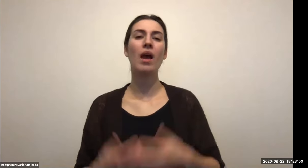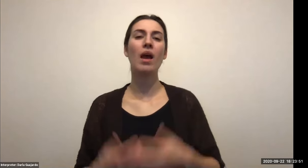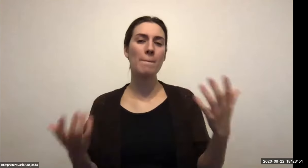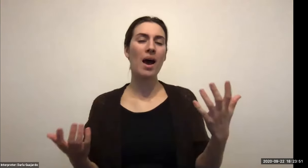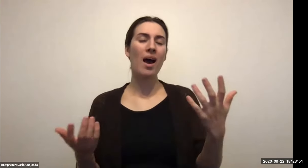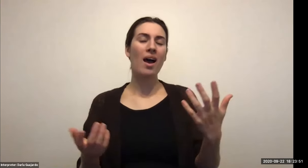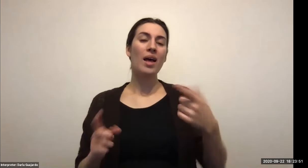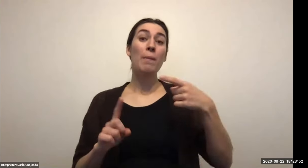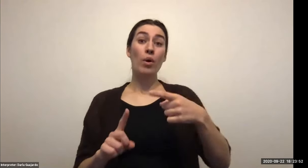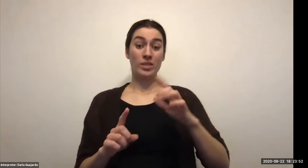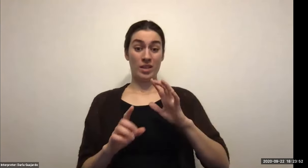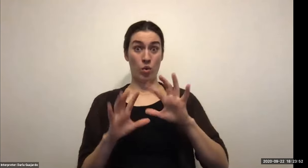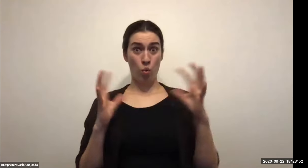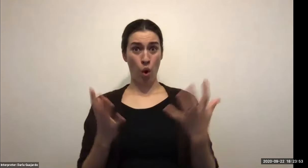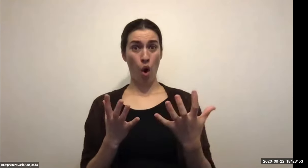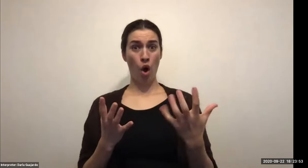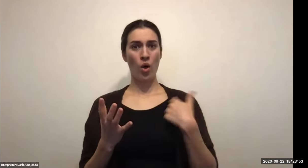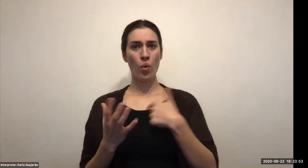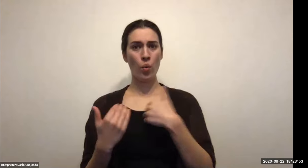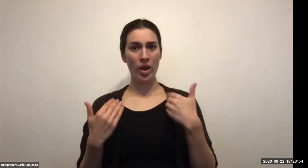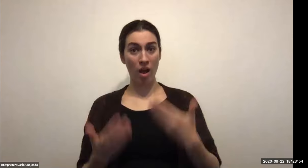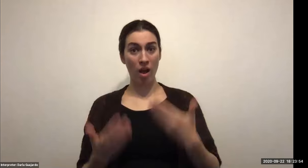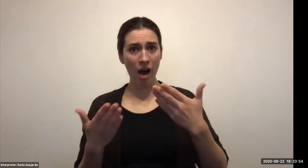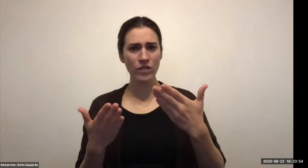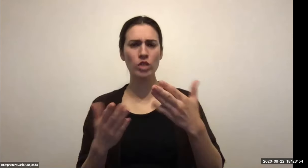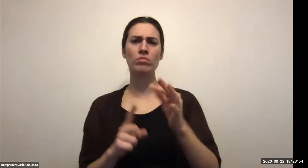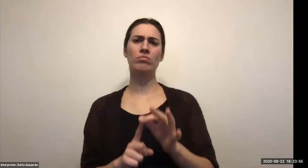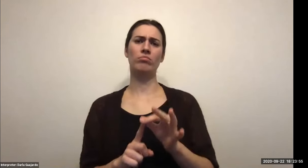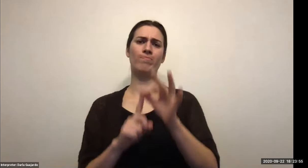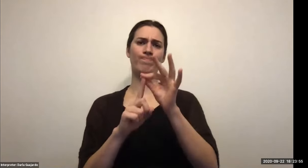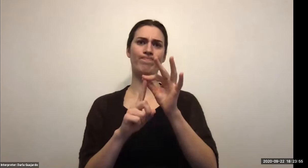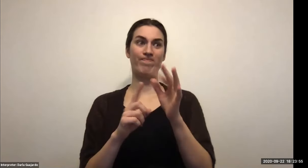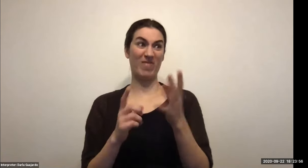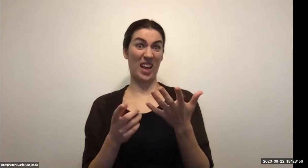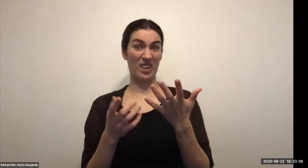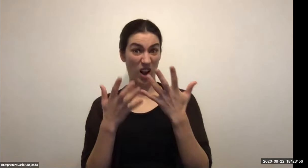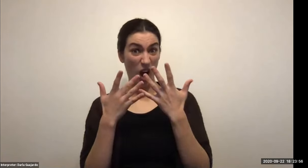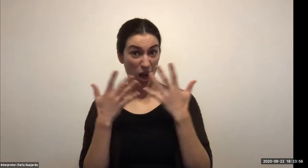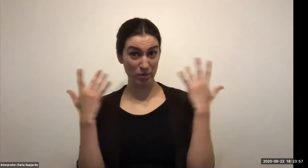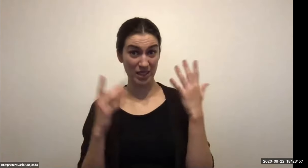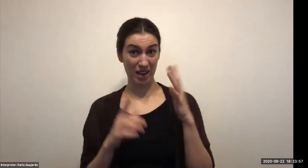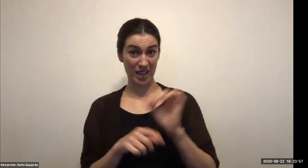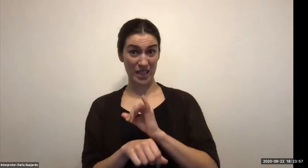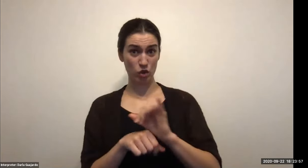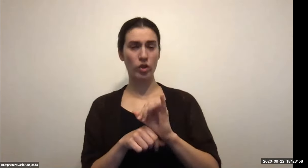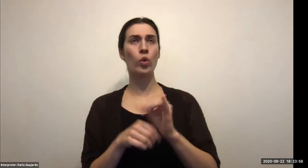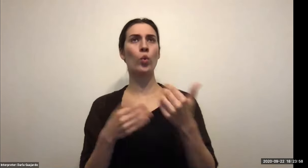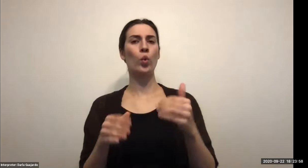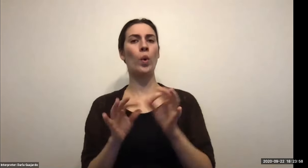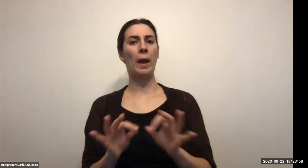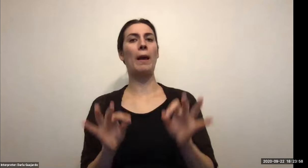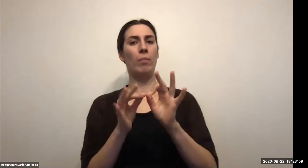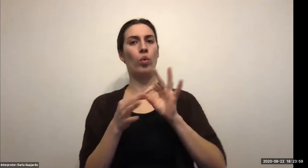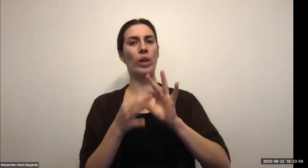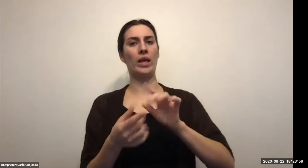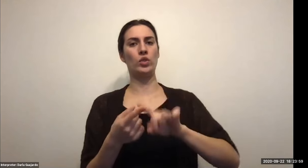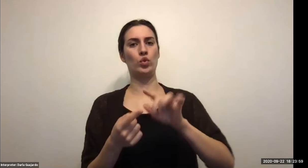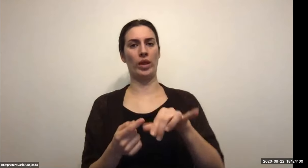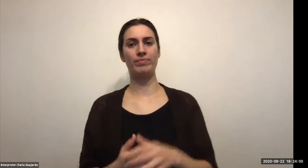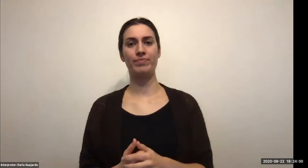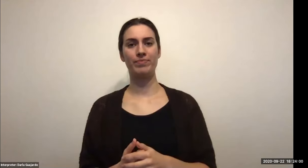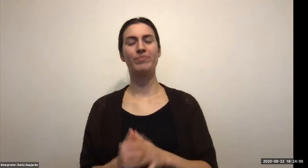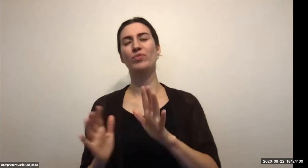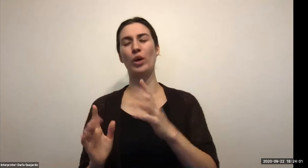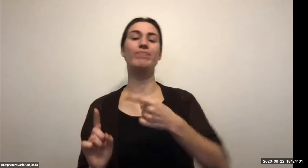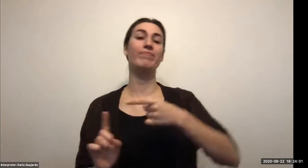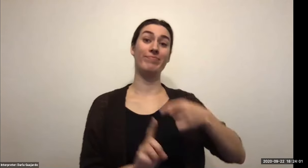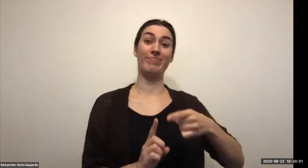Keith Wolling: wineries, we've got we have sports. We've got big colleges. We've got unique colleges. We got Independent Colleges, the education is tremendous and education and what the what.